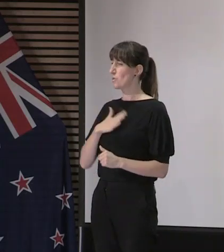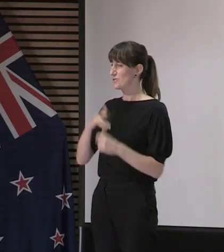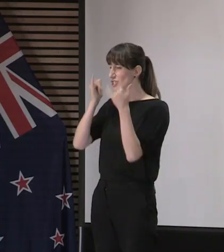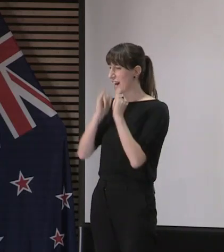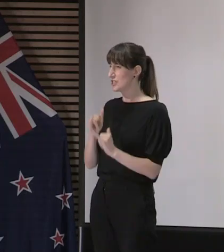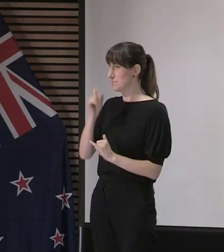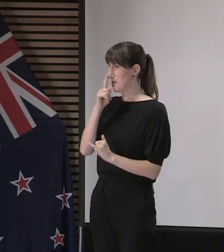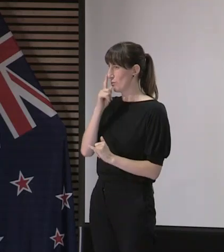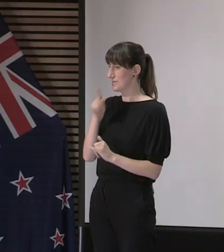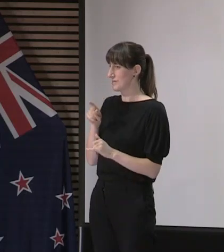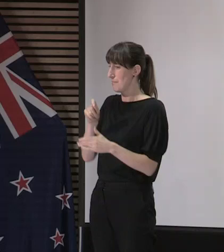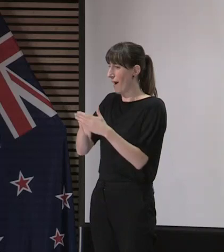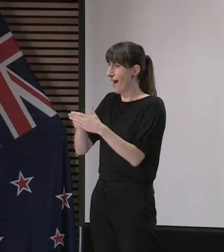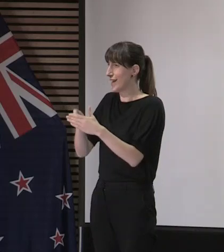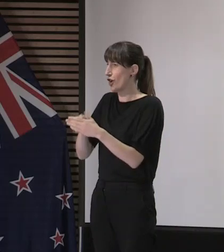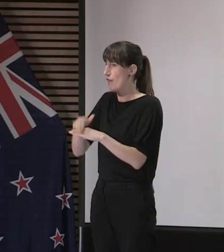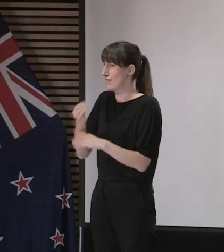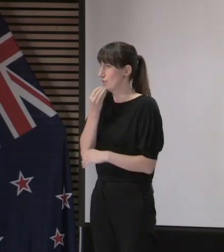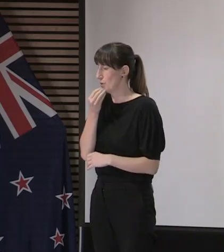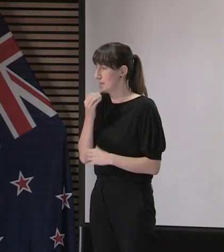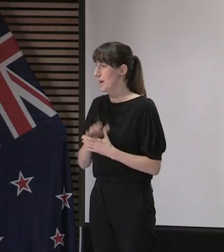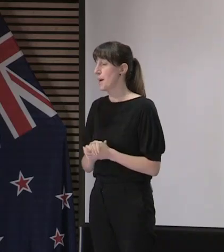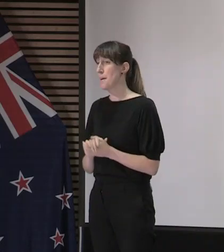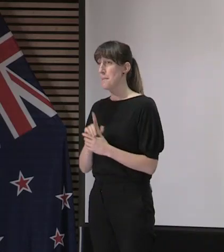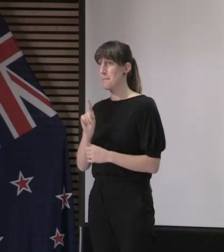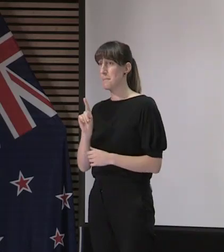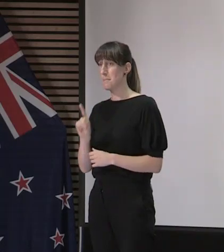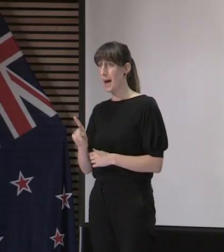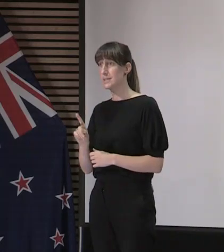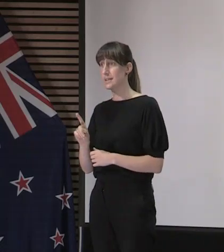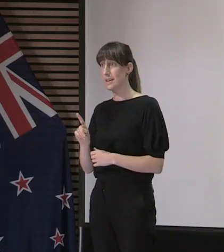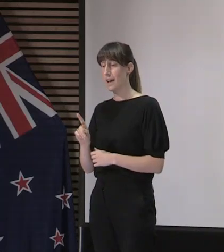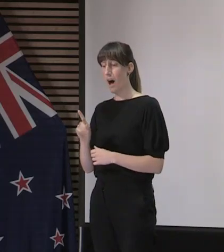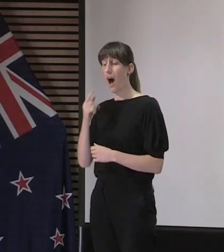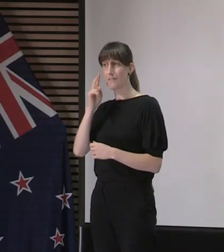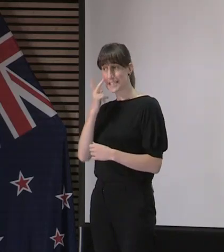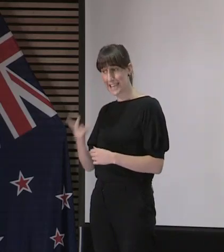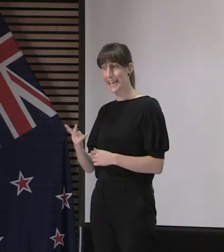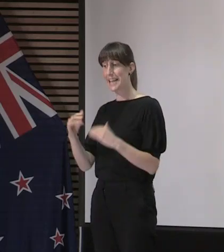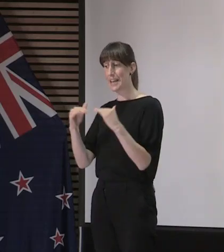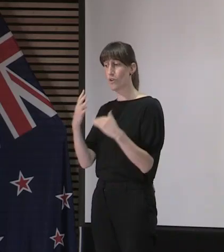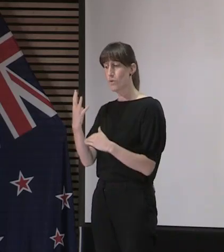enjoying the opportunity. So I'm not going to pass any judgement on that. One observation I will make, though - and I think others